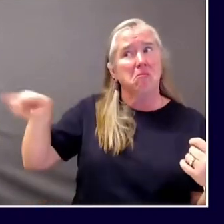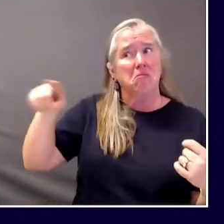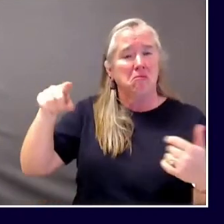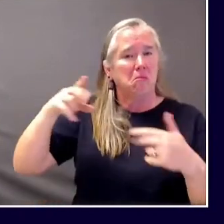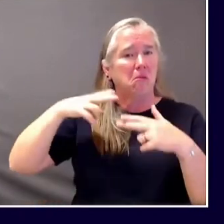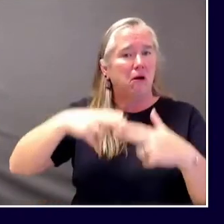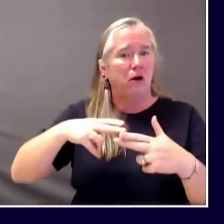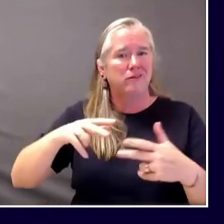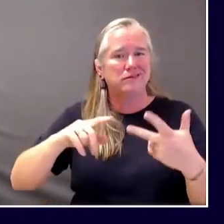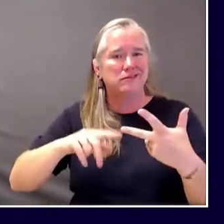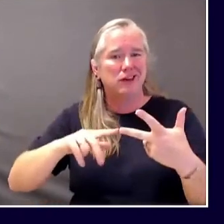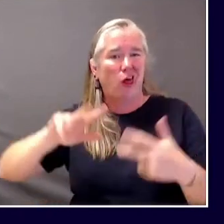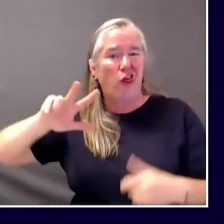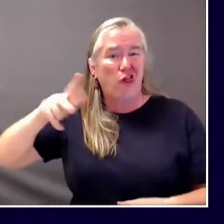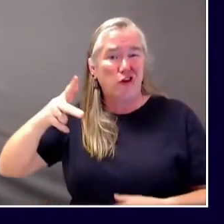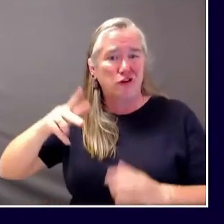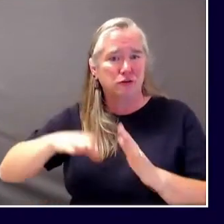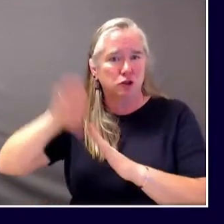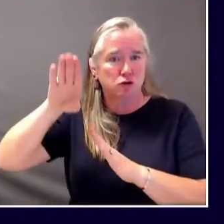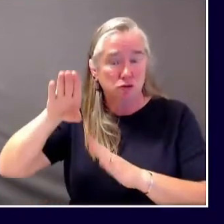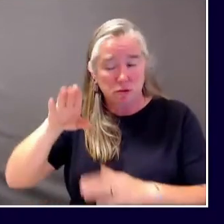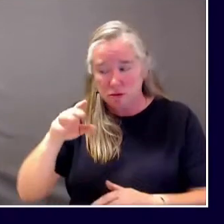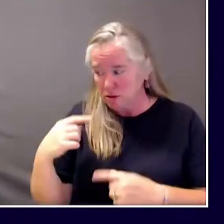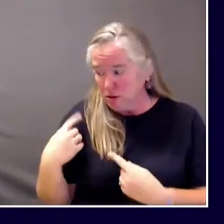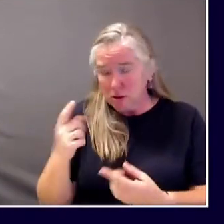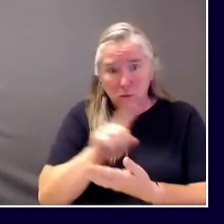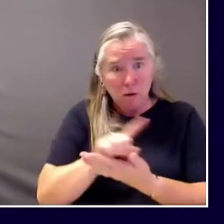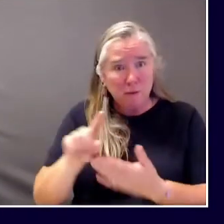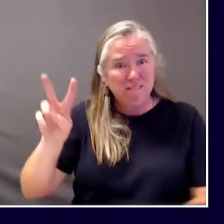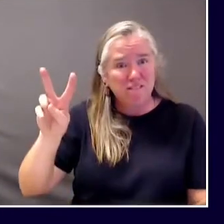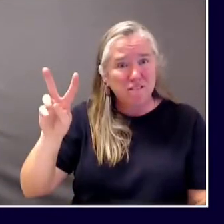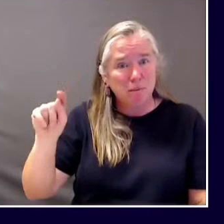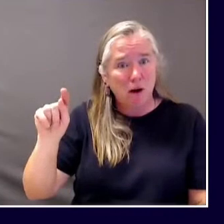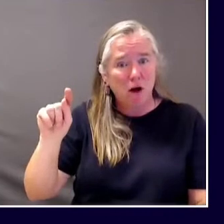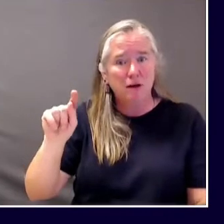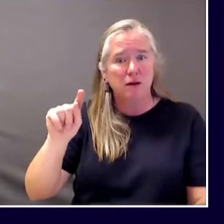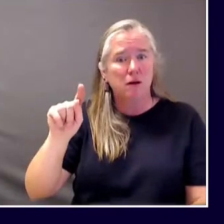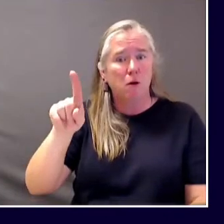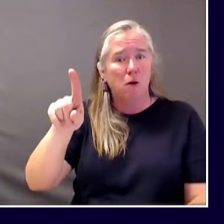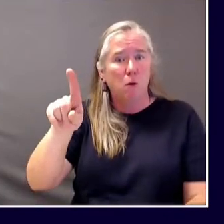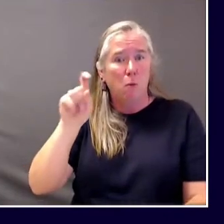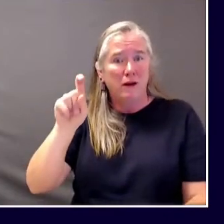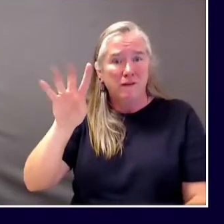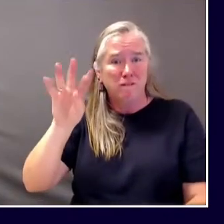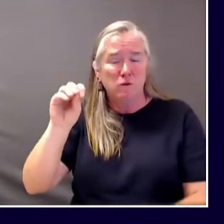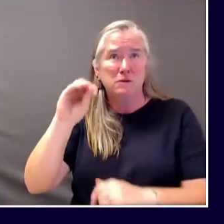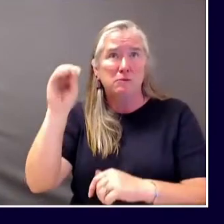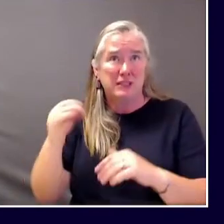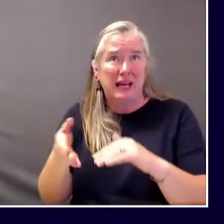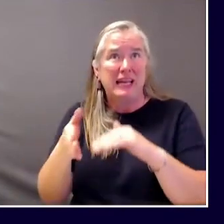just over the last week Vermont